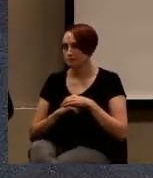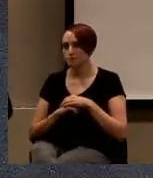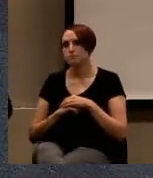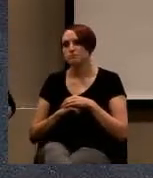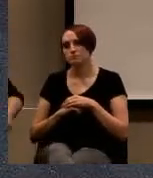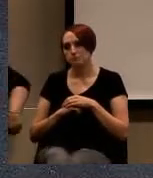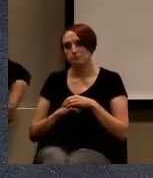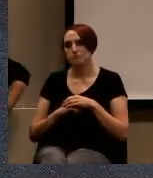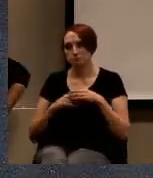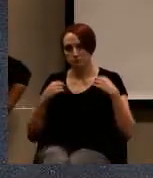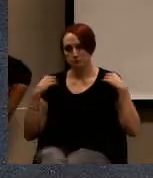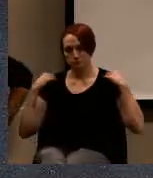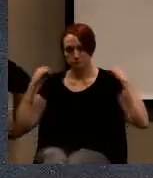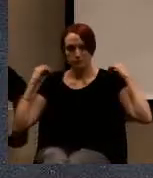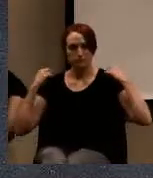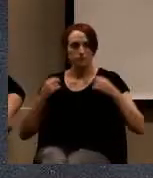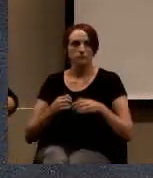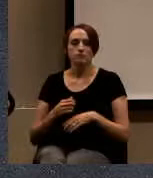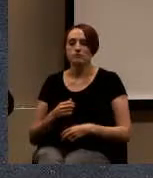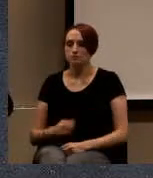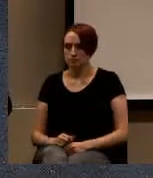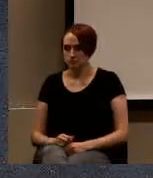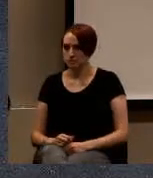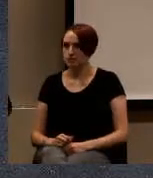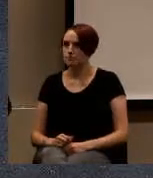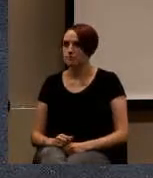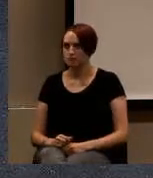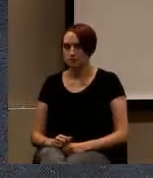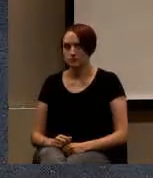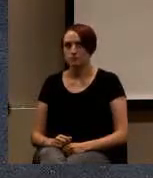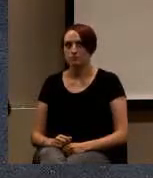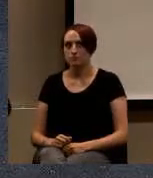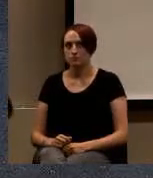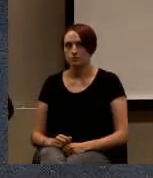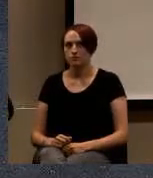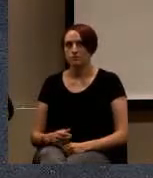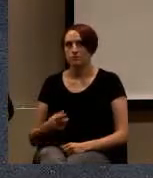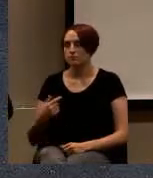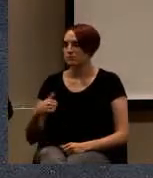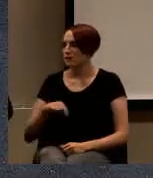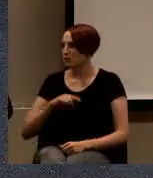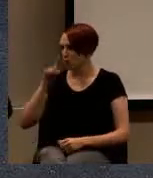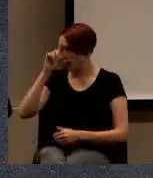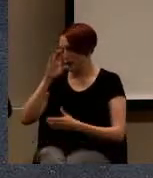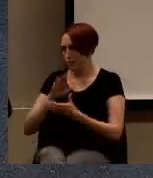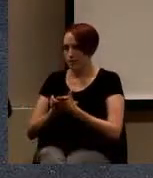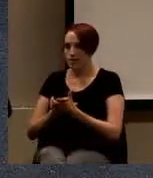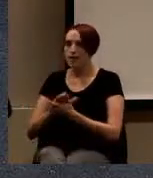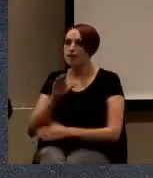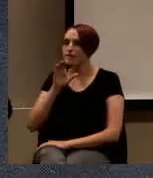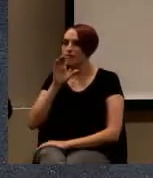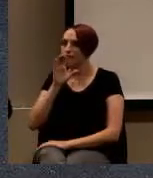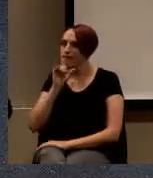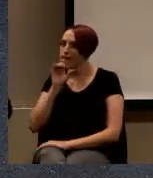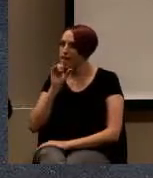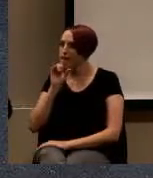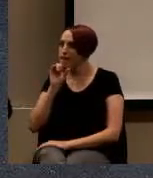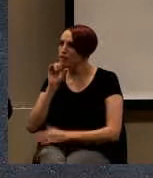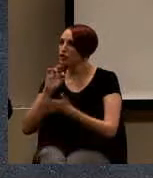age alone is not a sufficient determiner of someone's crash risk.